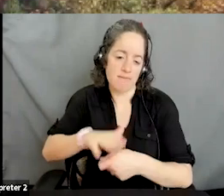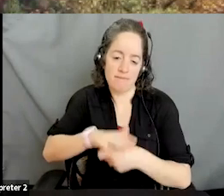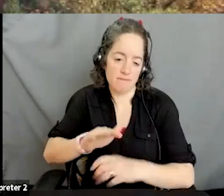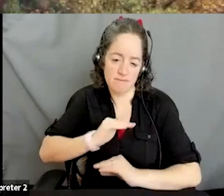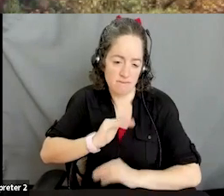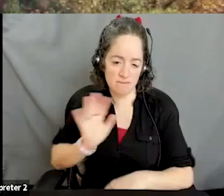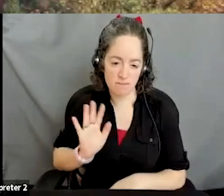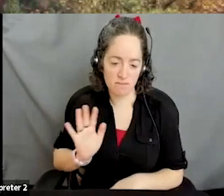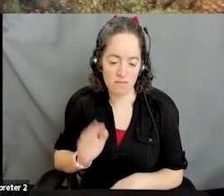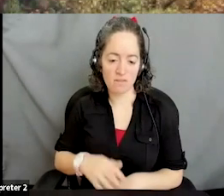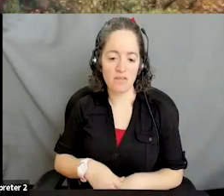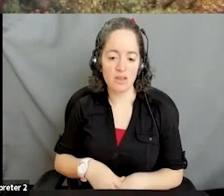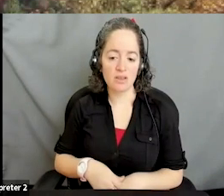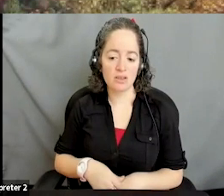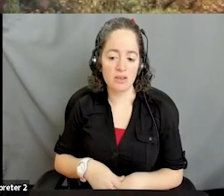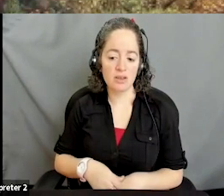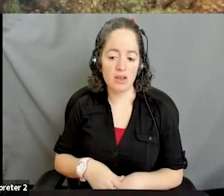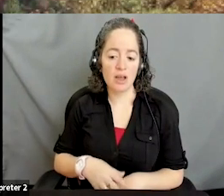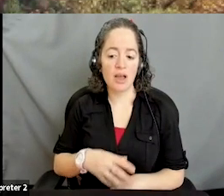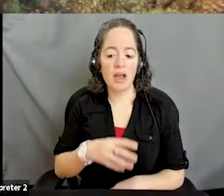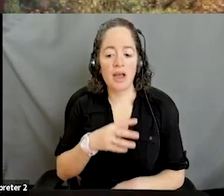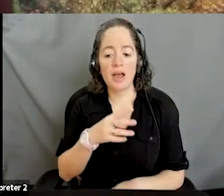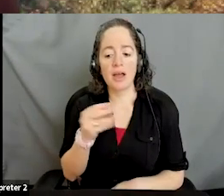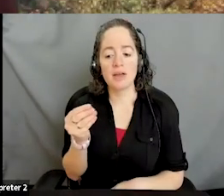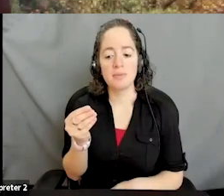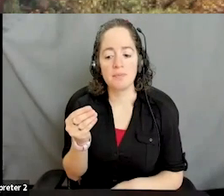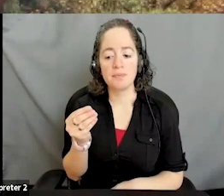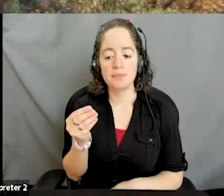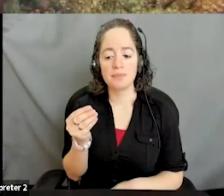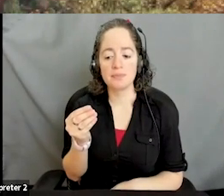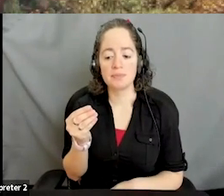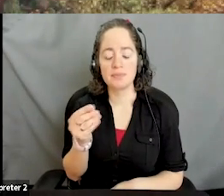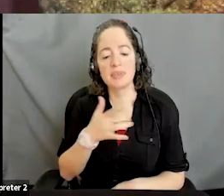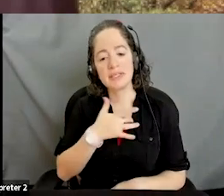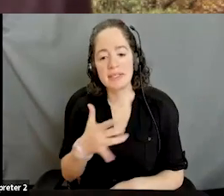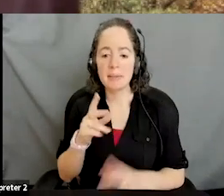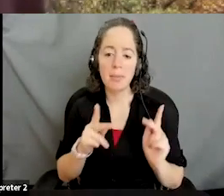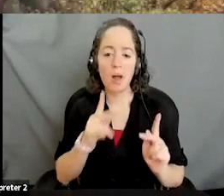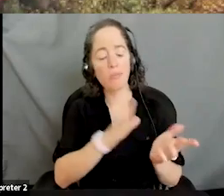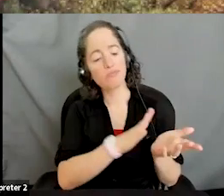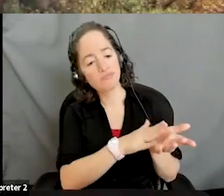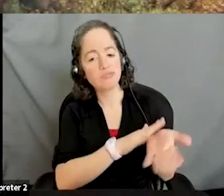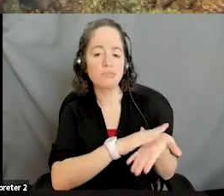It was usually presented to us as nice to have. Fine, if you don't have that,